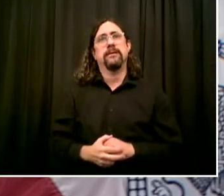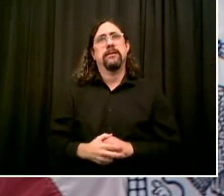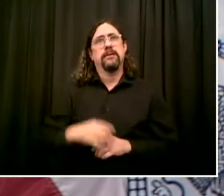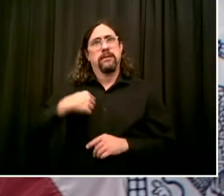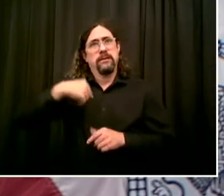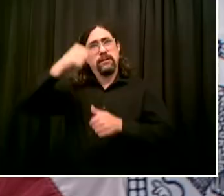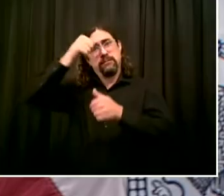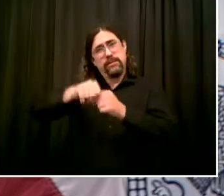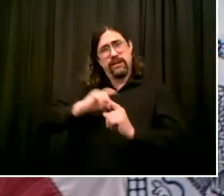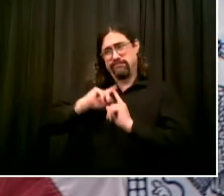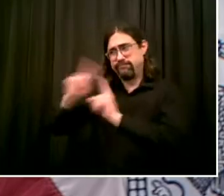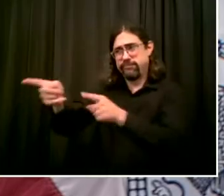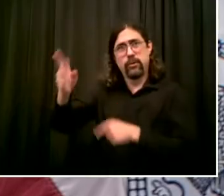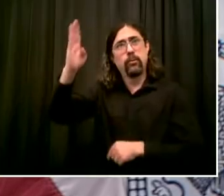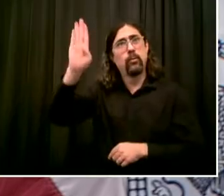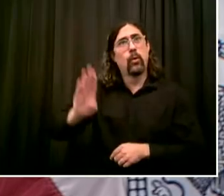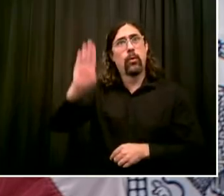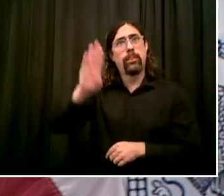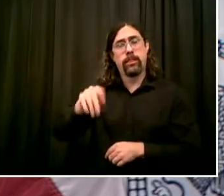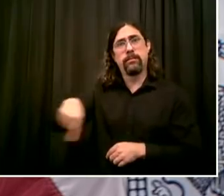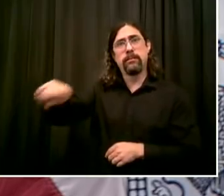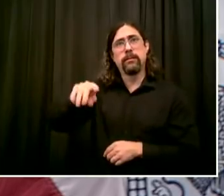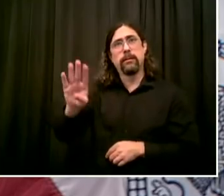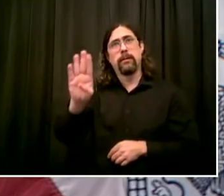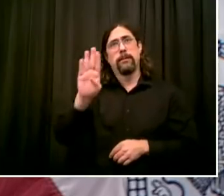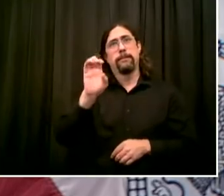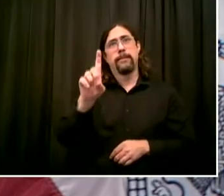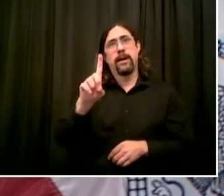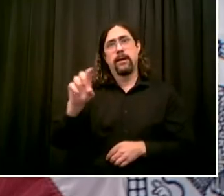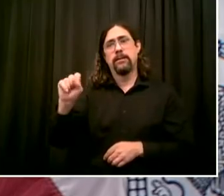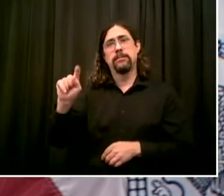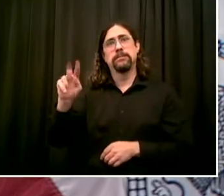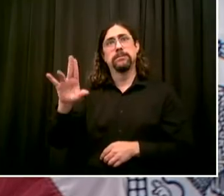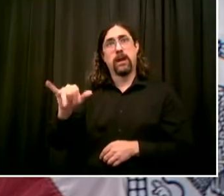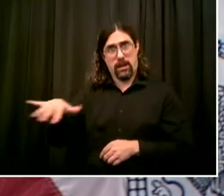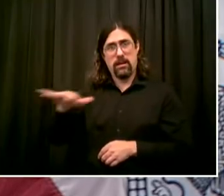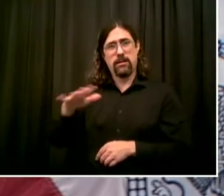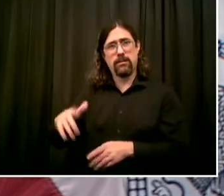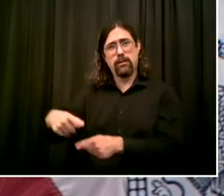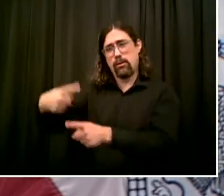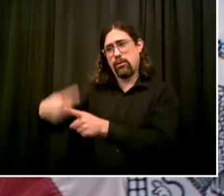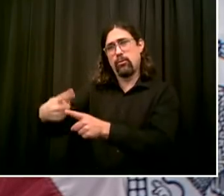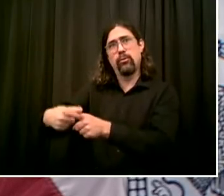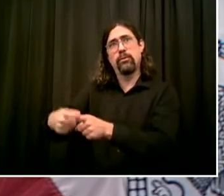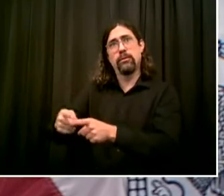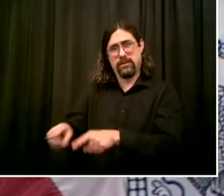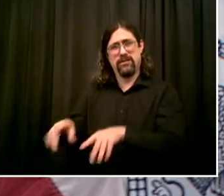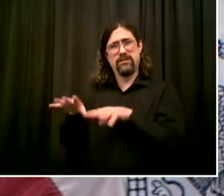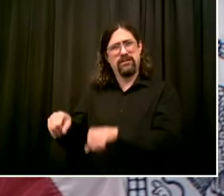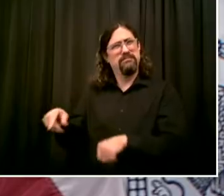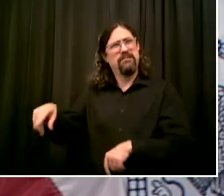PSIASON WAS CLEAR . HETY ARE PUTTING THEMSELVES OUT THERE WITH